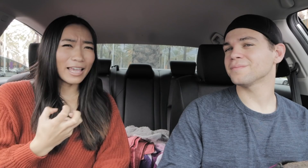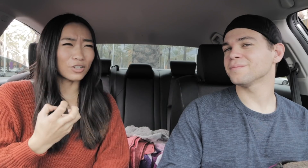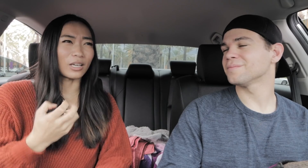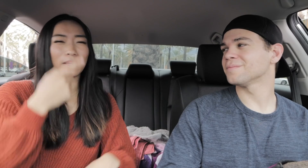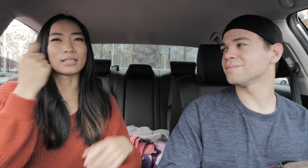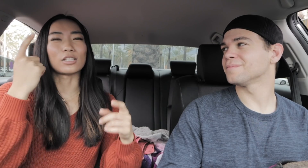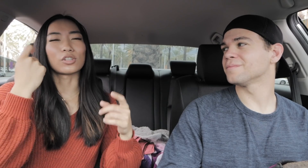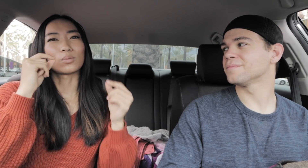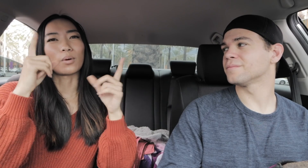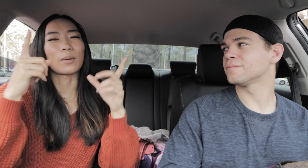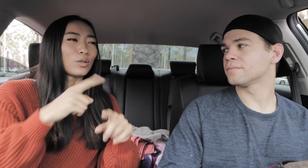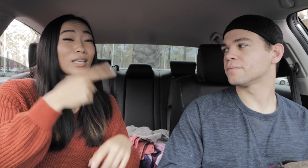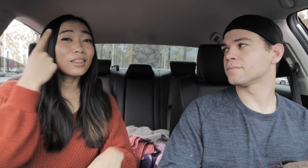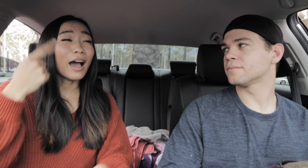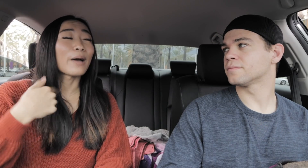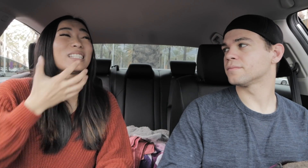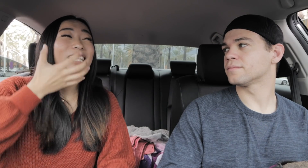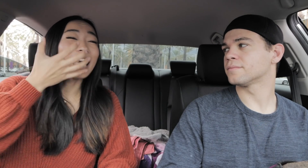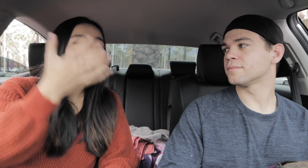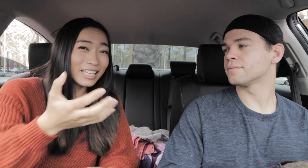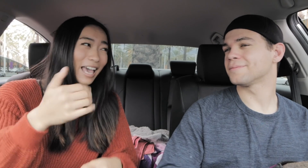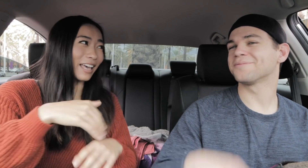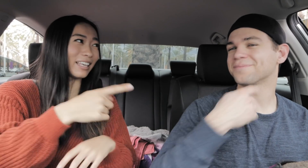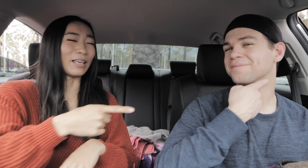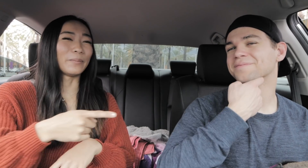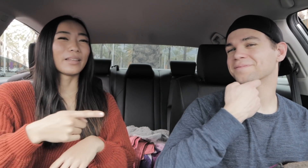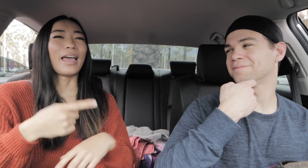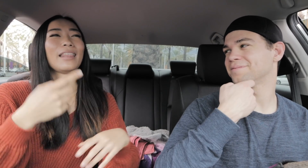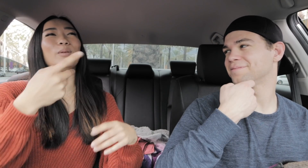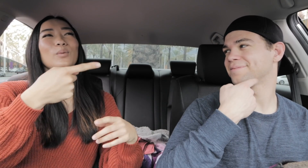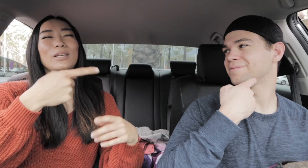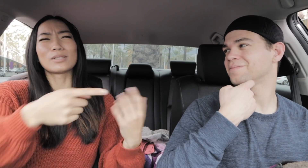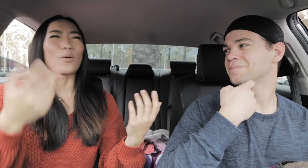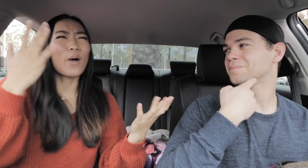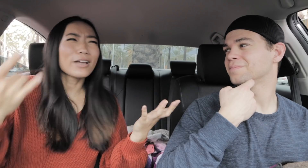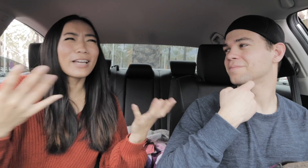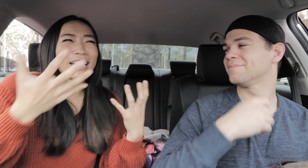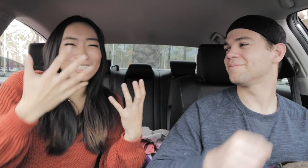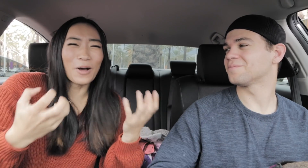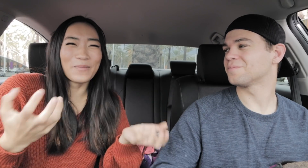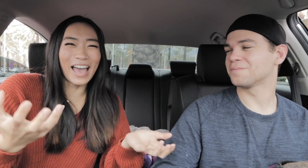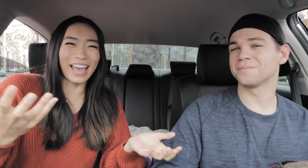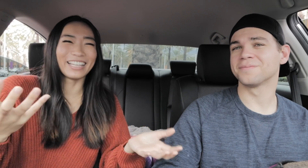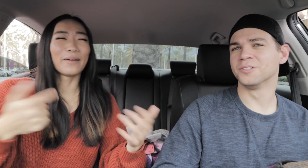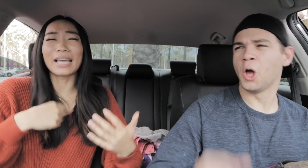angry because I just woke up. So he thought I was yelling at him and then he was like, "why are you getting so mad?" calm down Like" I'm not mad"